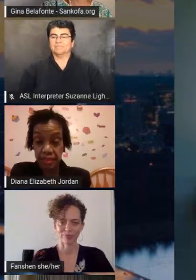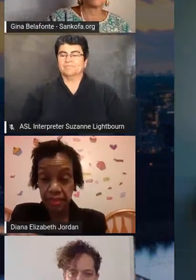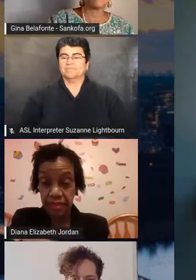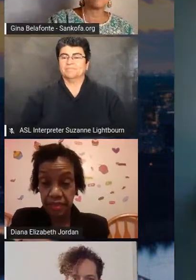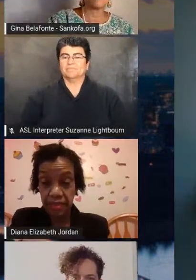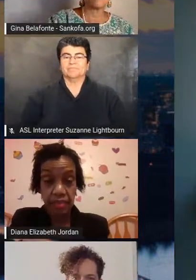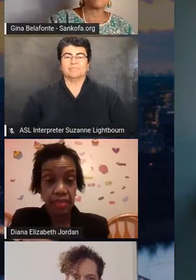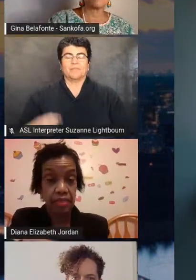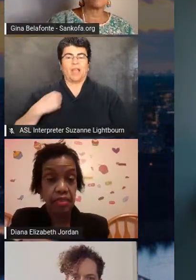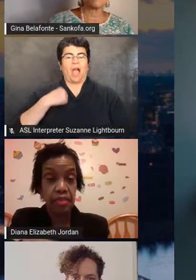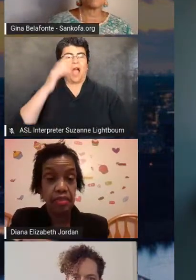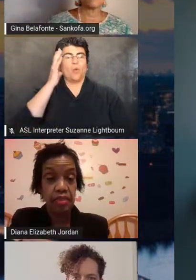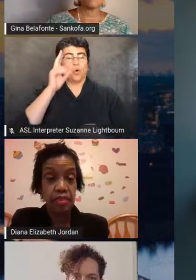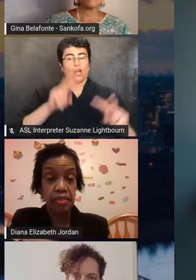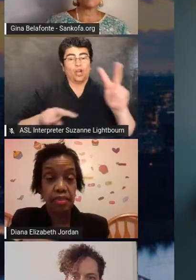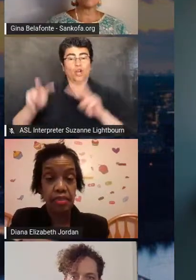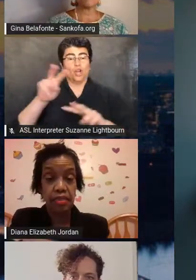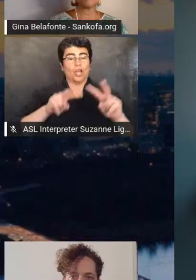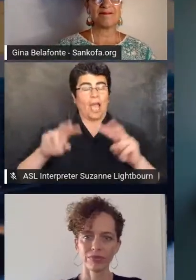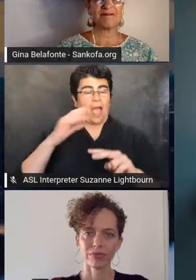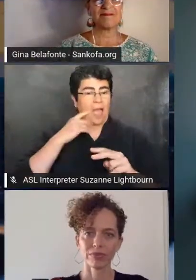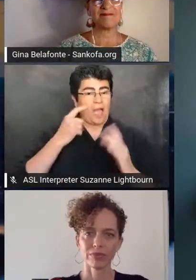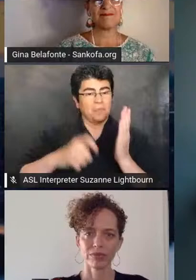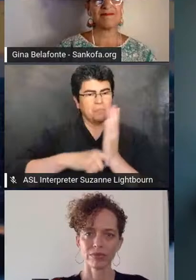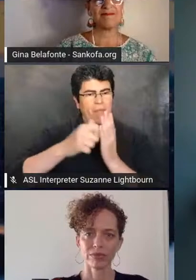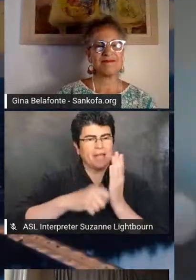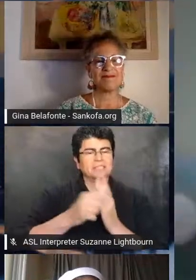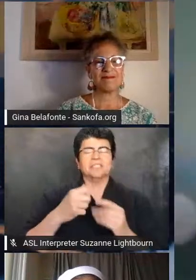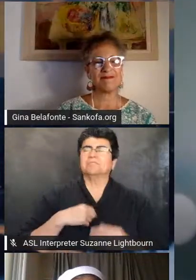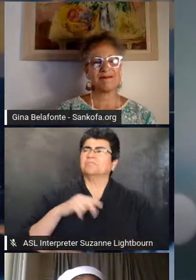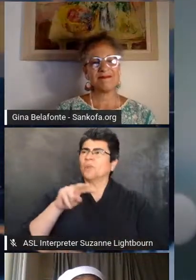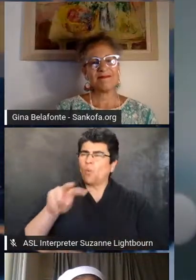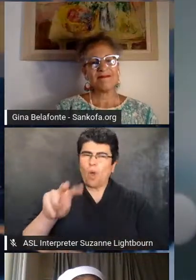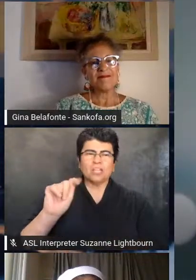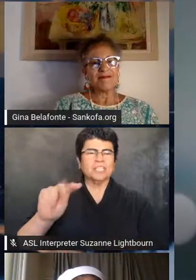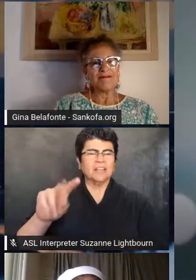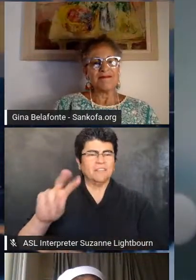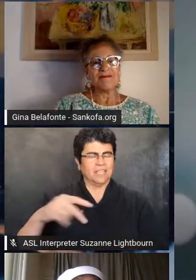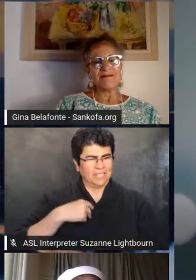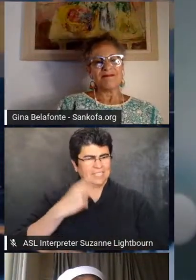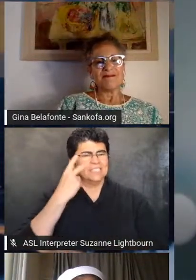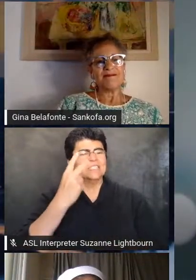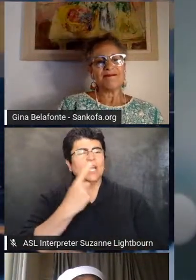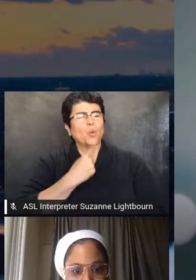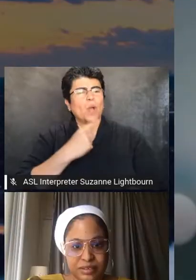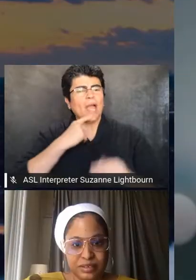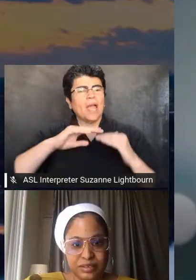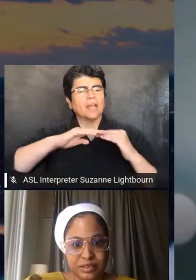I would look at magazines and watch TV and see red carpet events, Victoria's Secret fashion shows